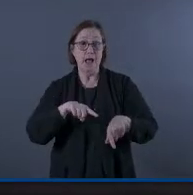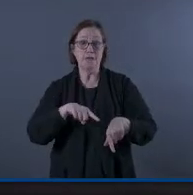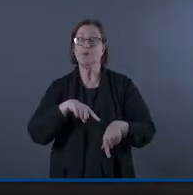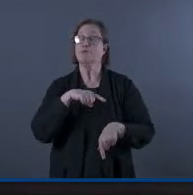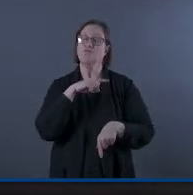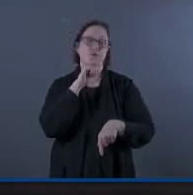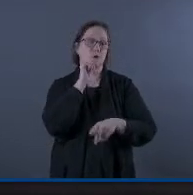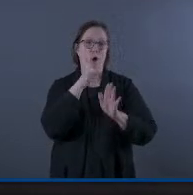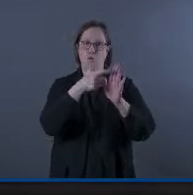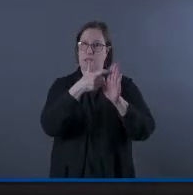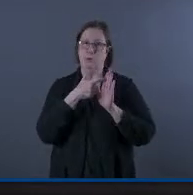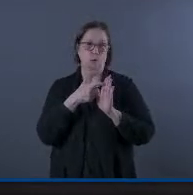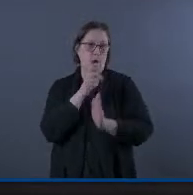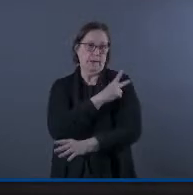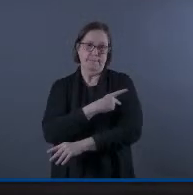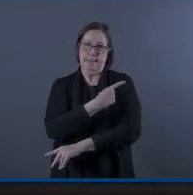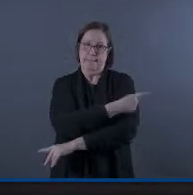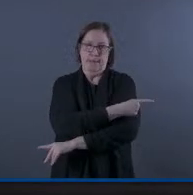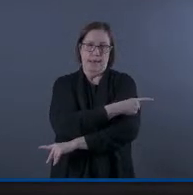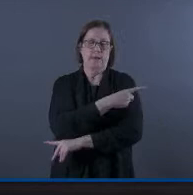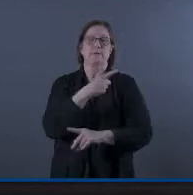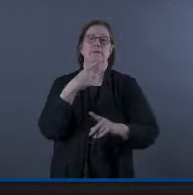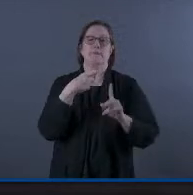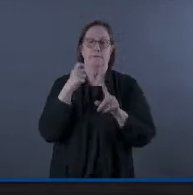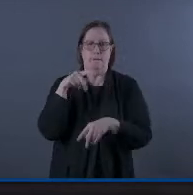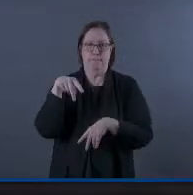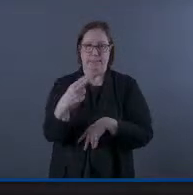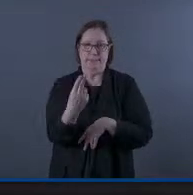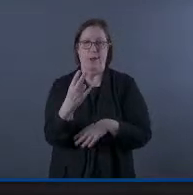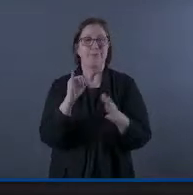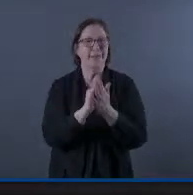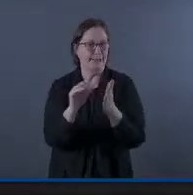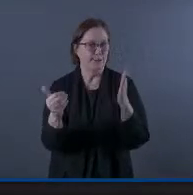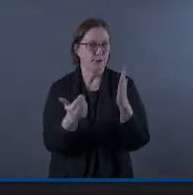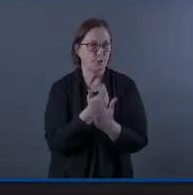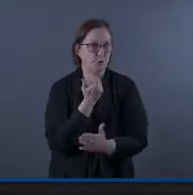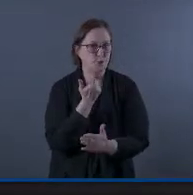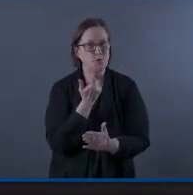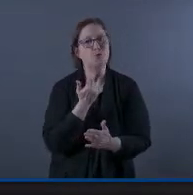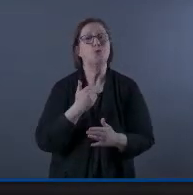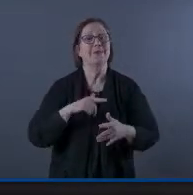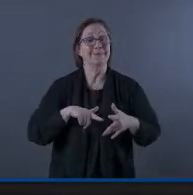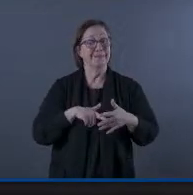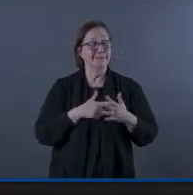and make an appointment. That has changed, that's part of what changed early on, when we were swamped with people,